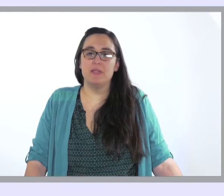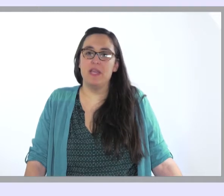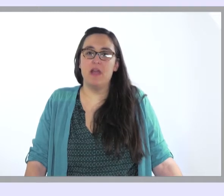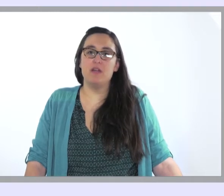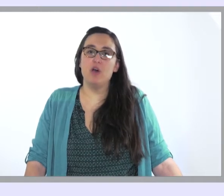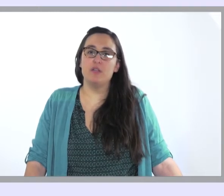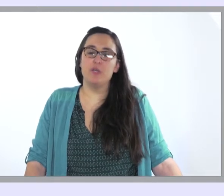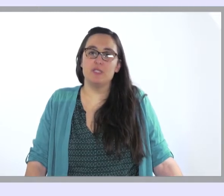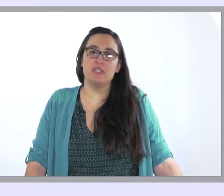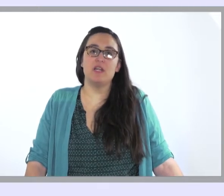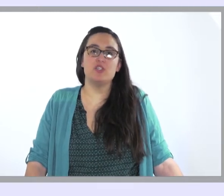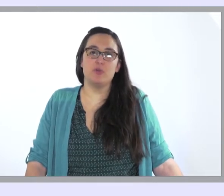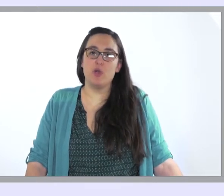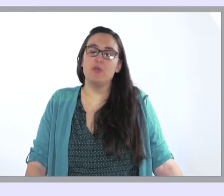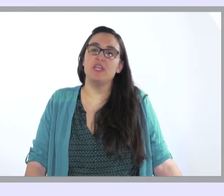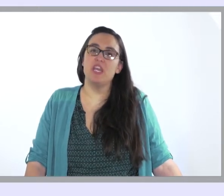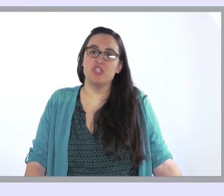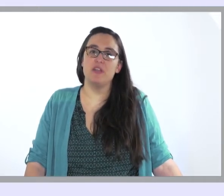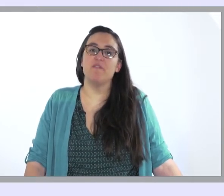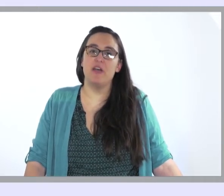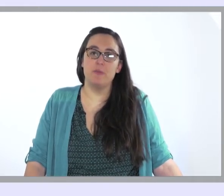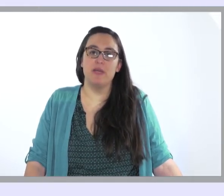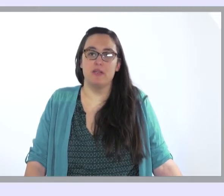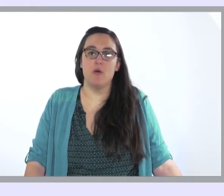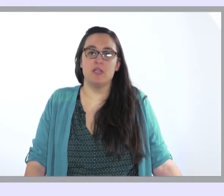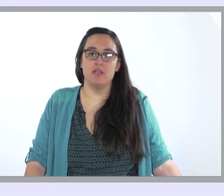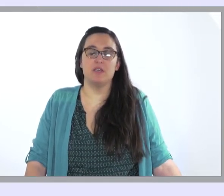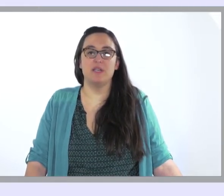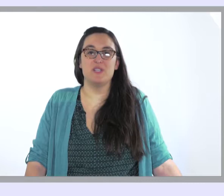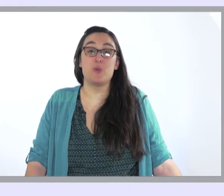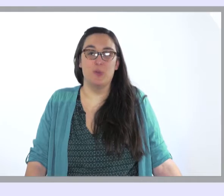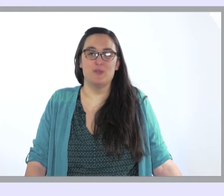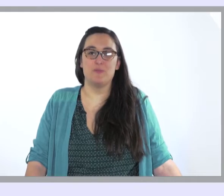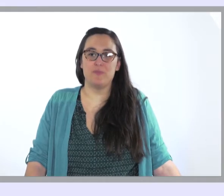but they are not used in natural communication environments outside schools.